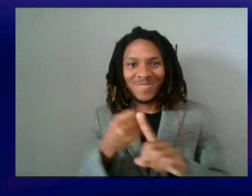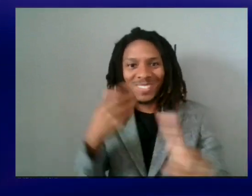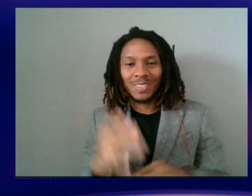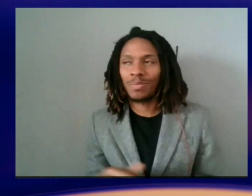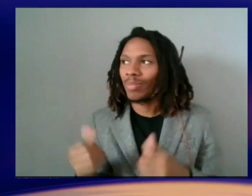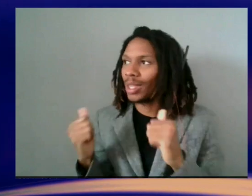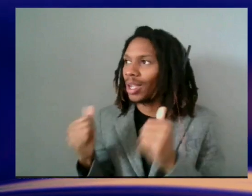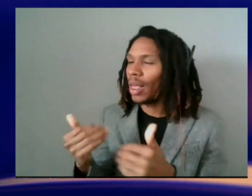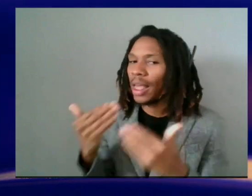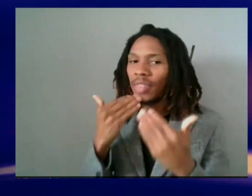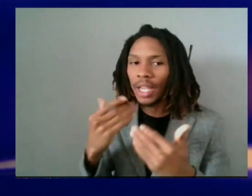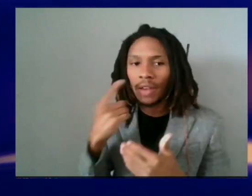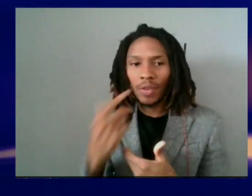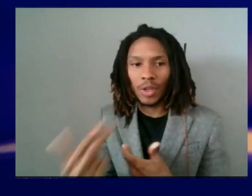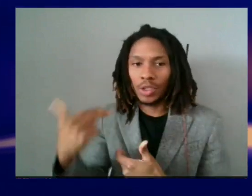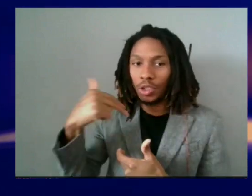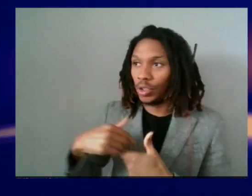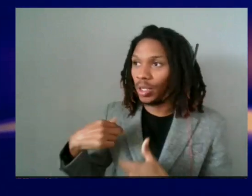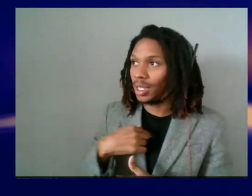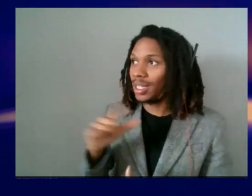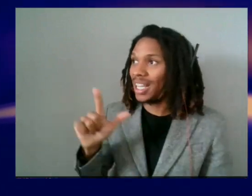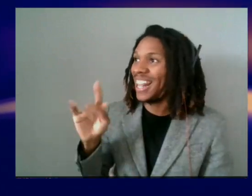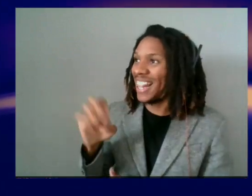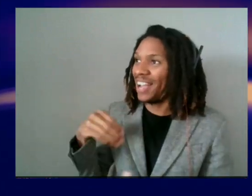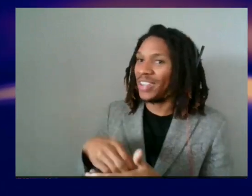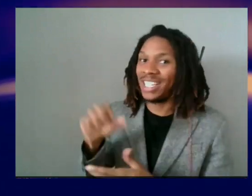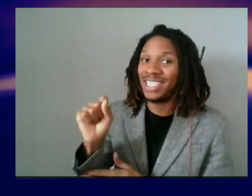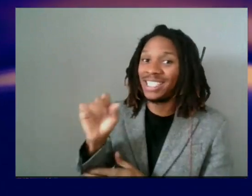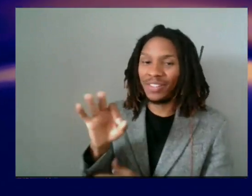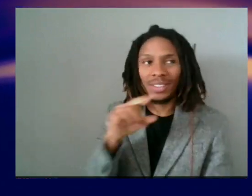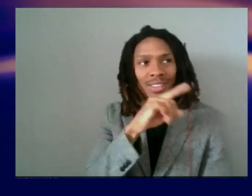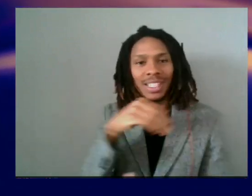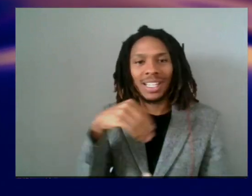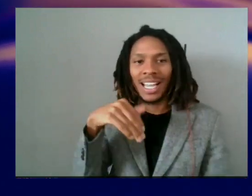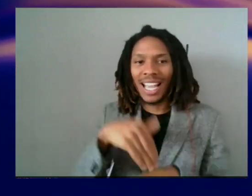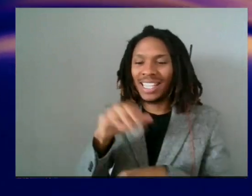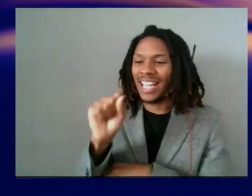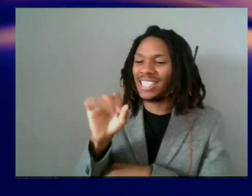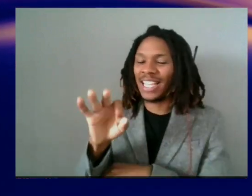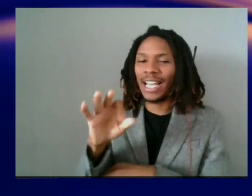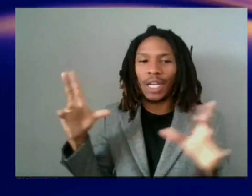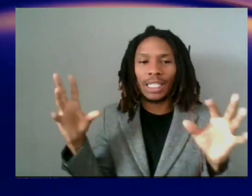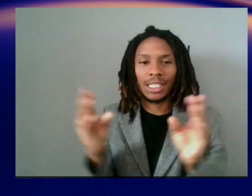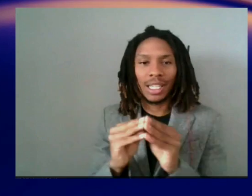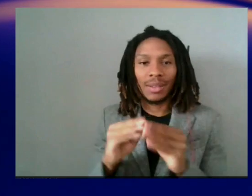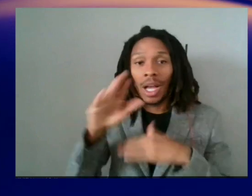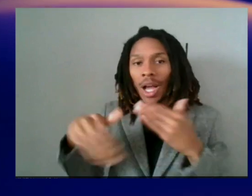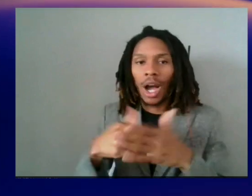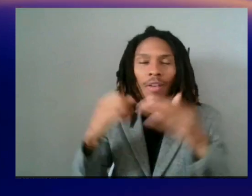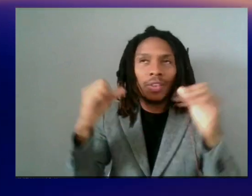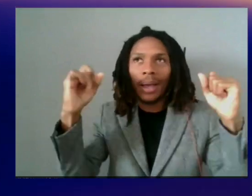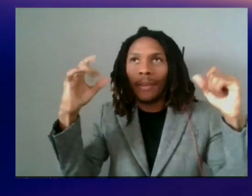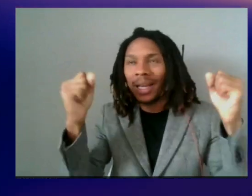us here live in San Francisco. We're here at the re:Invent summit where all the amazing stuff that's being talked